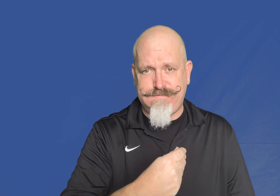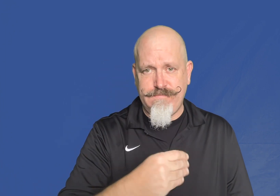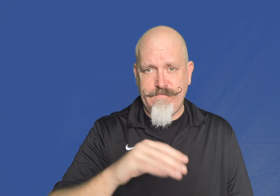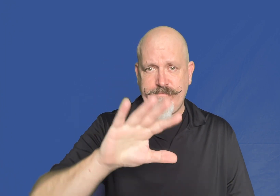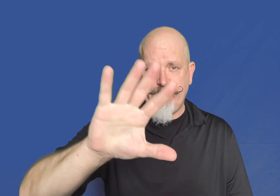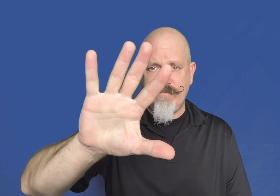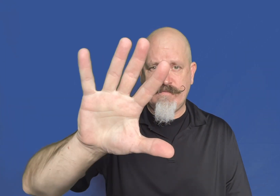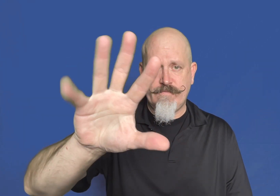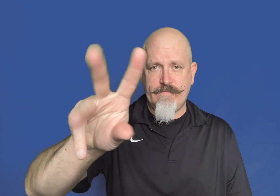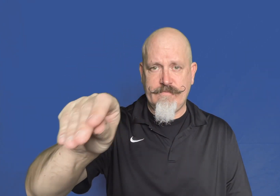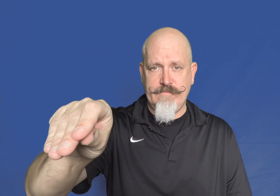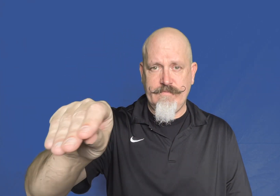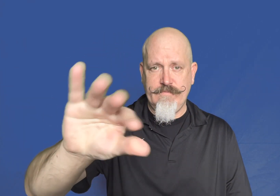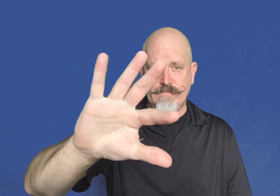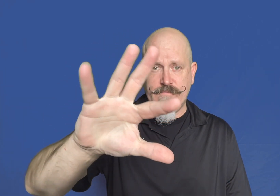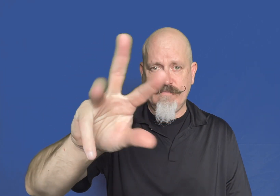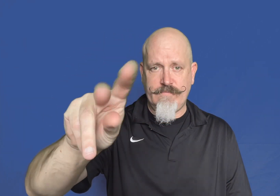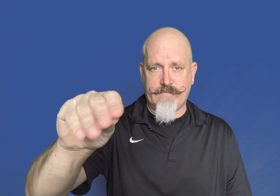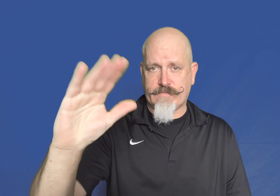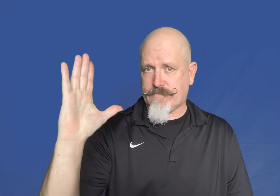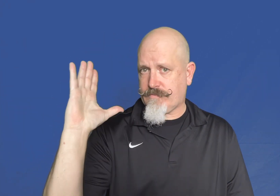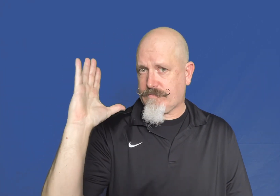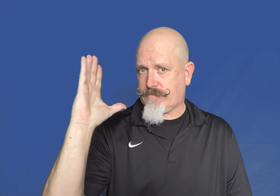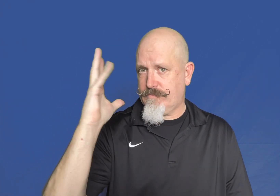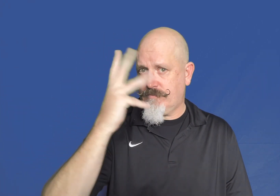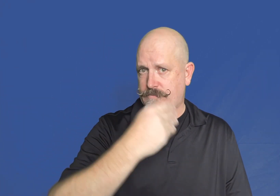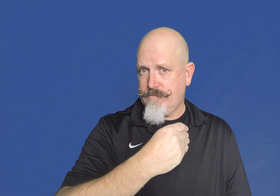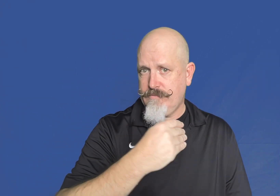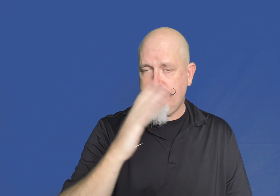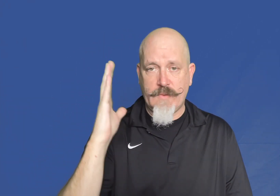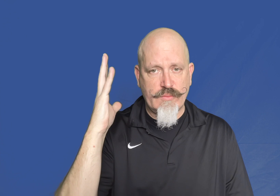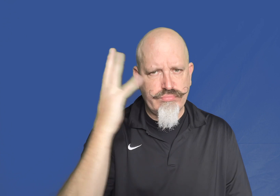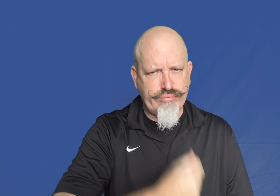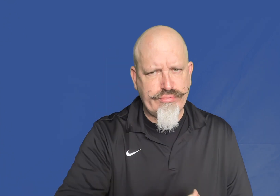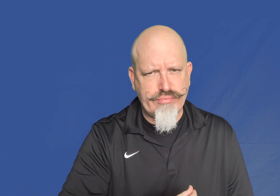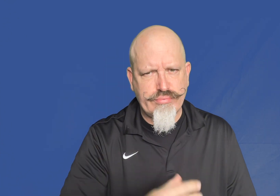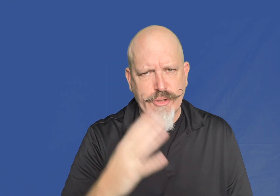Almost making a circle with your dominant hand over your face. Beautiful.